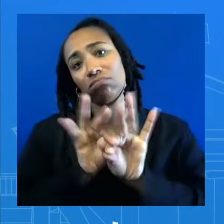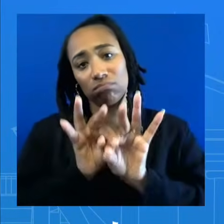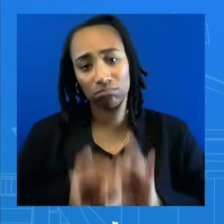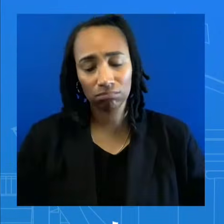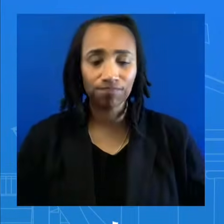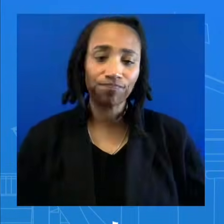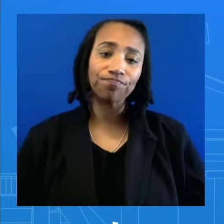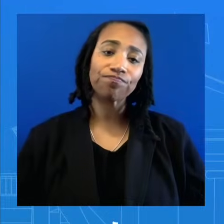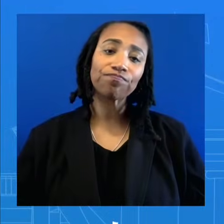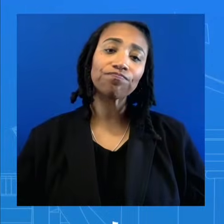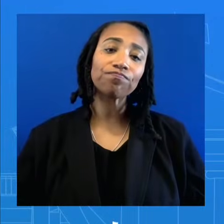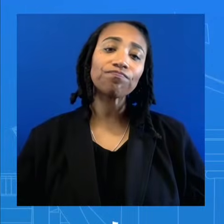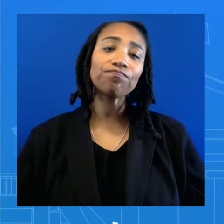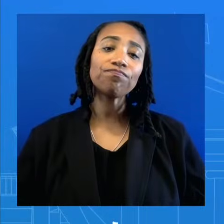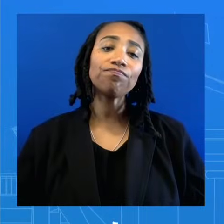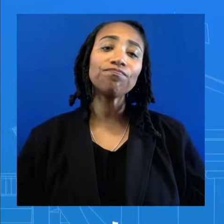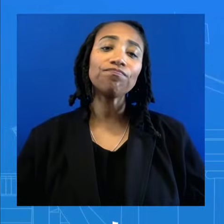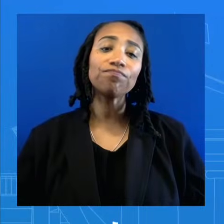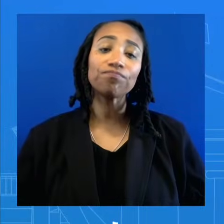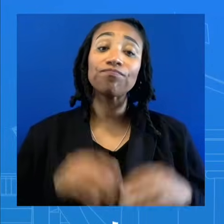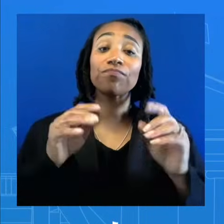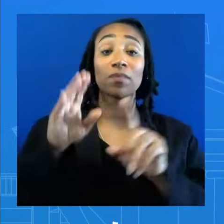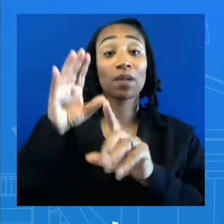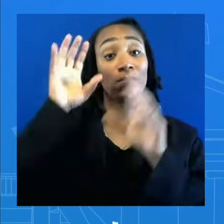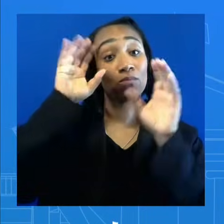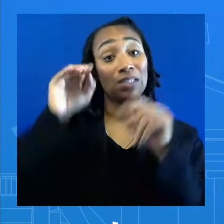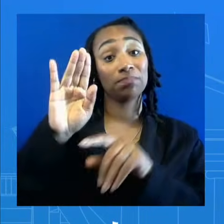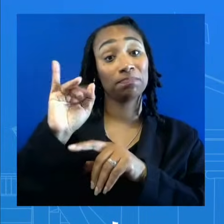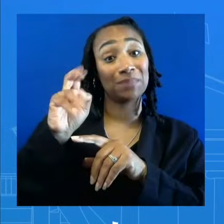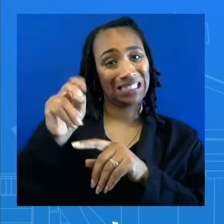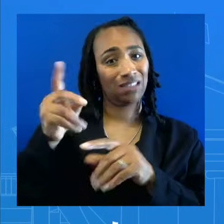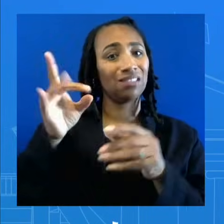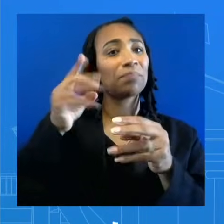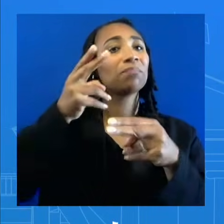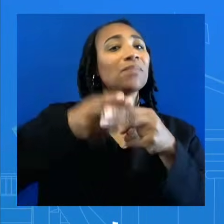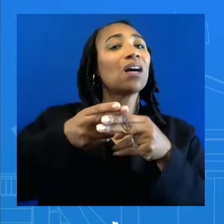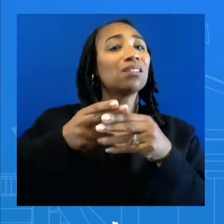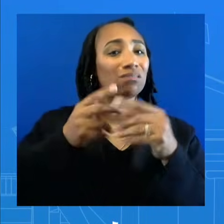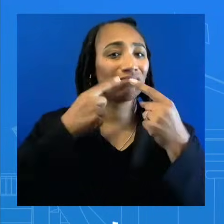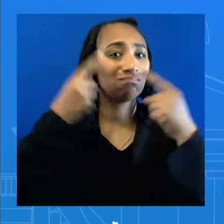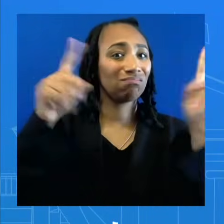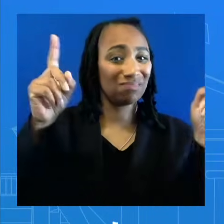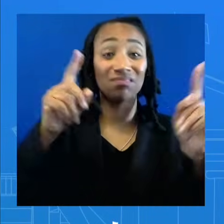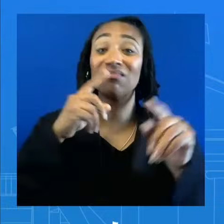to allow for some long-range missile systems to be used to help Ukraine defend itself